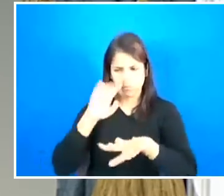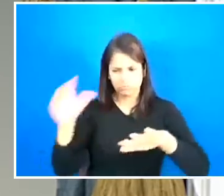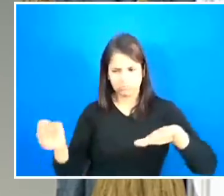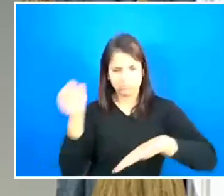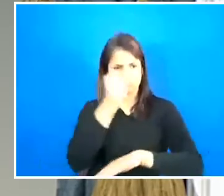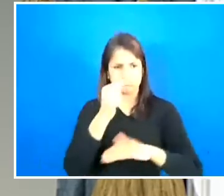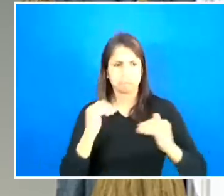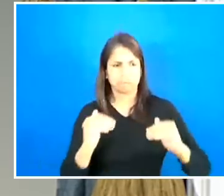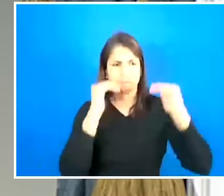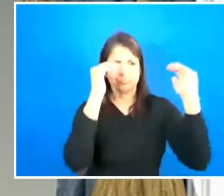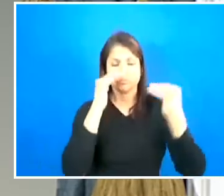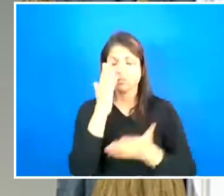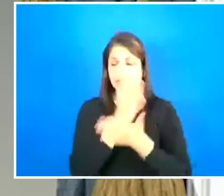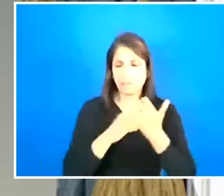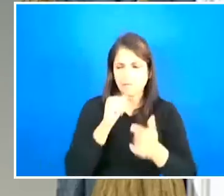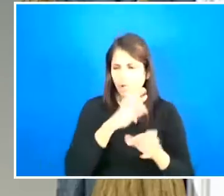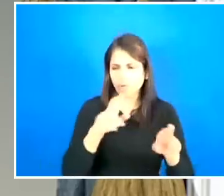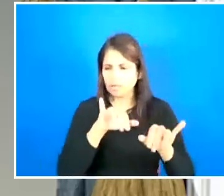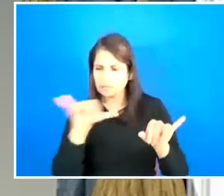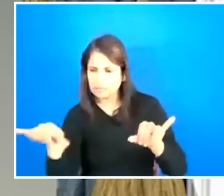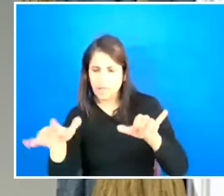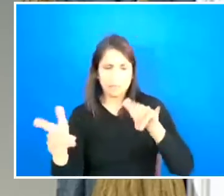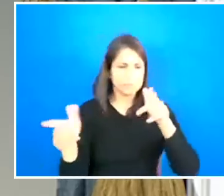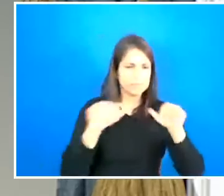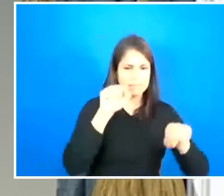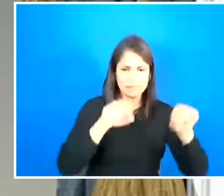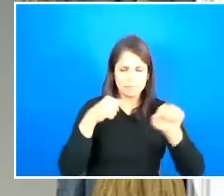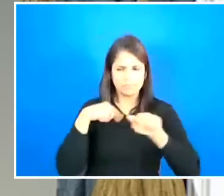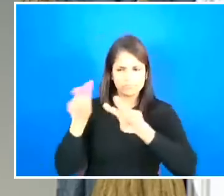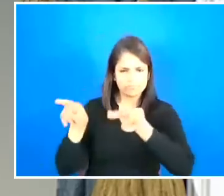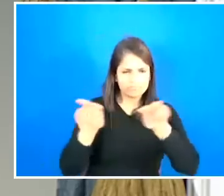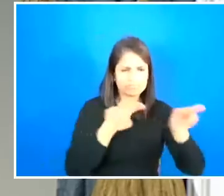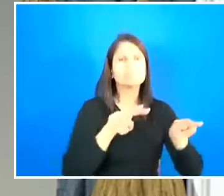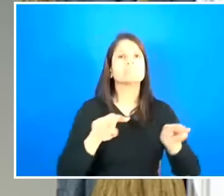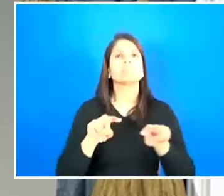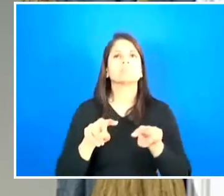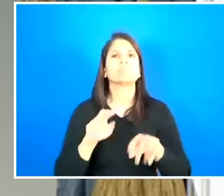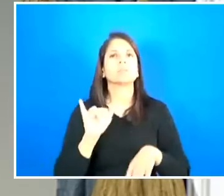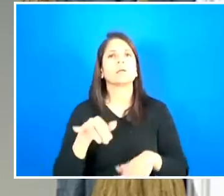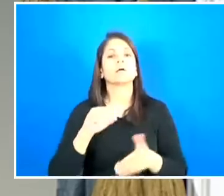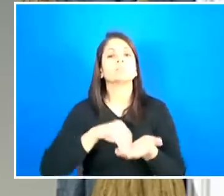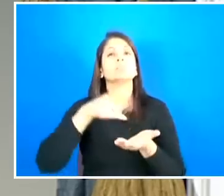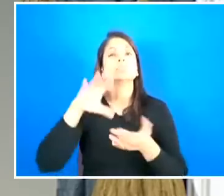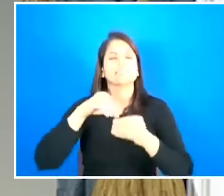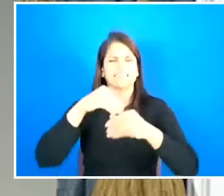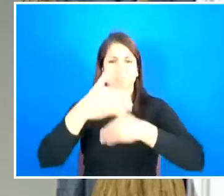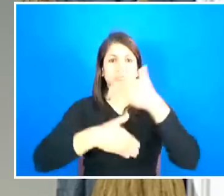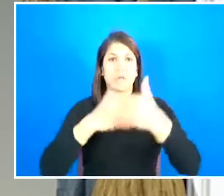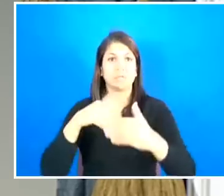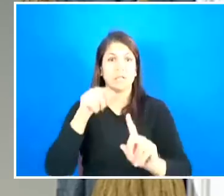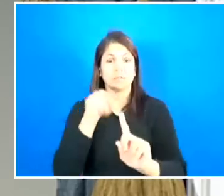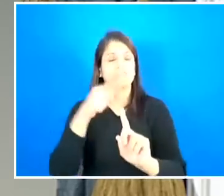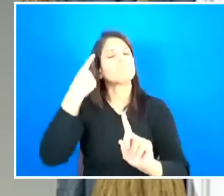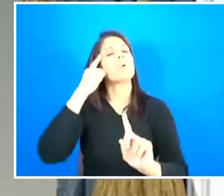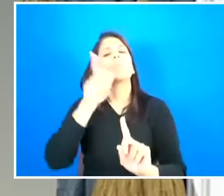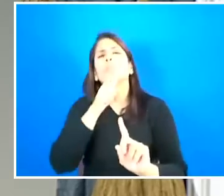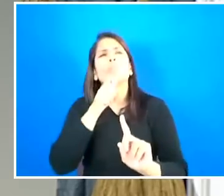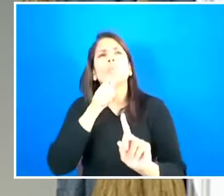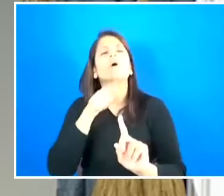THAT IS BEING USED FOR STUDENTS ERWHE THERE'S JUST NOT ENOUGH INFORMATION FOR TEAECHRTS O